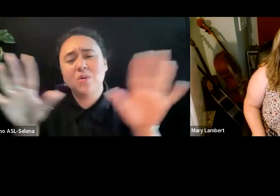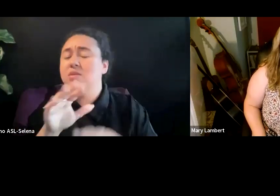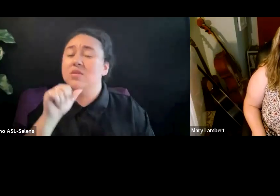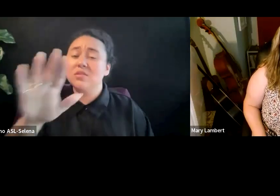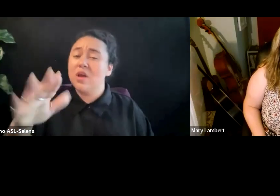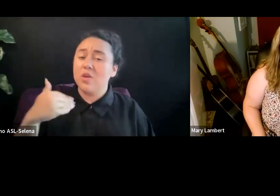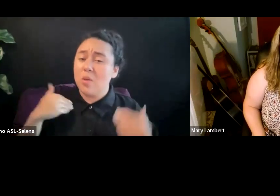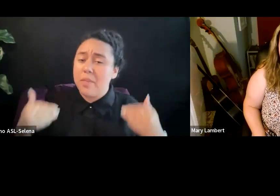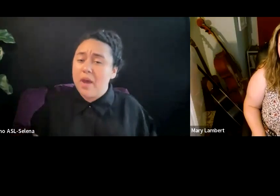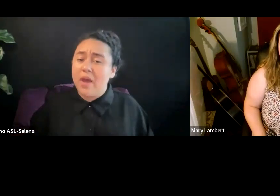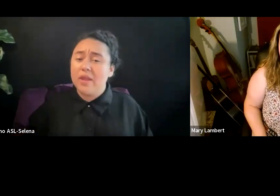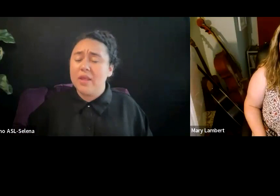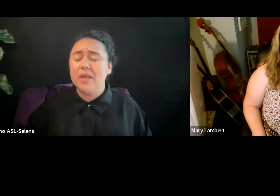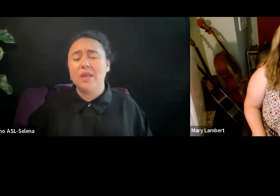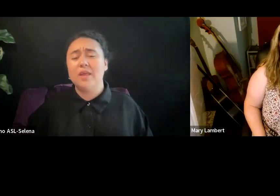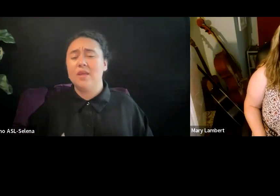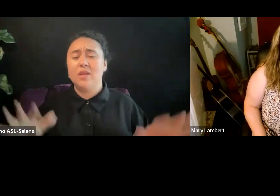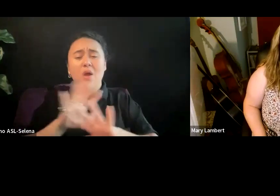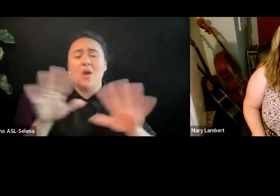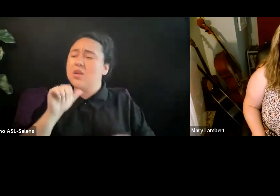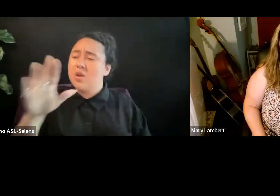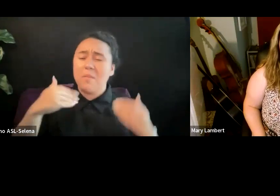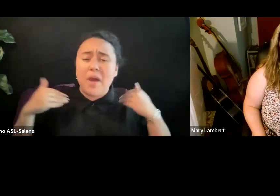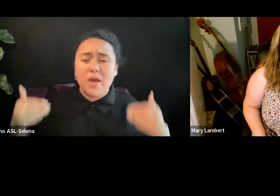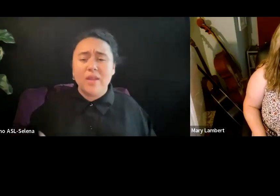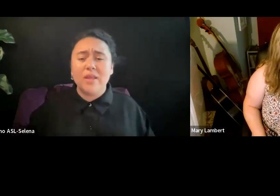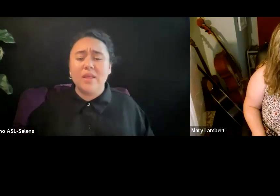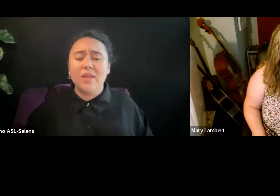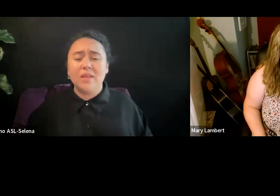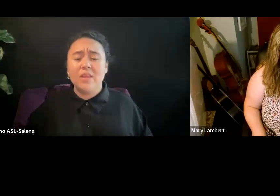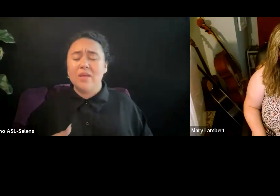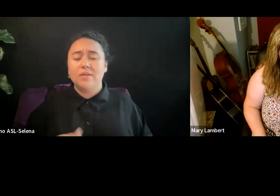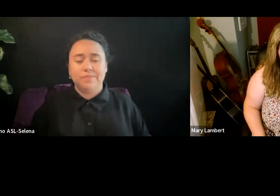It's not your body. It's my dead body.